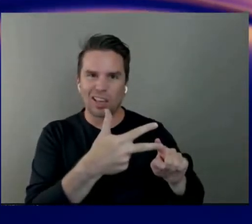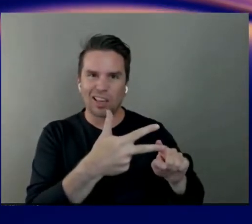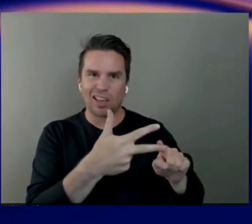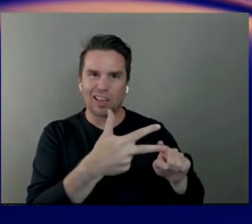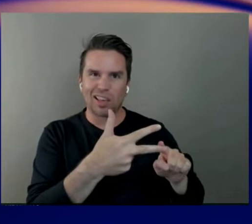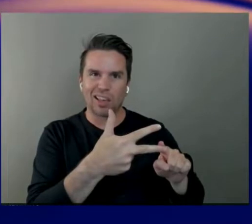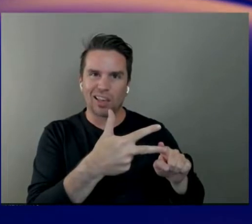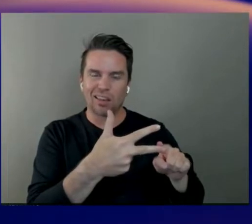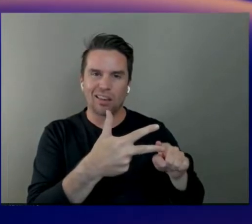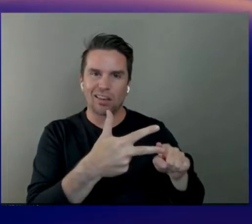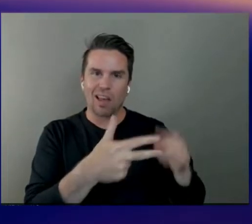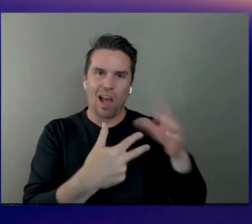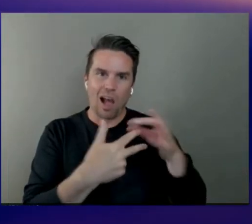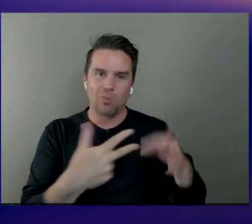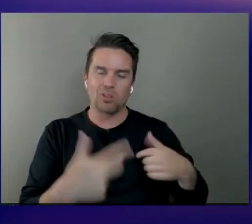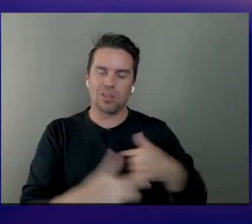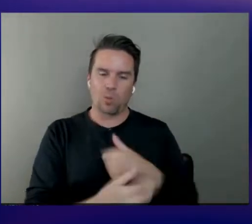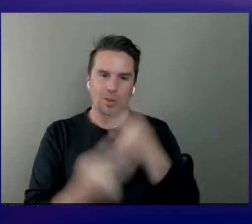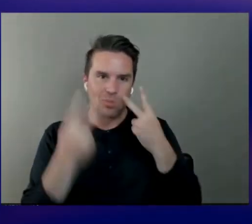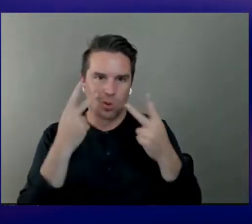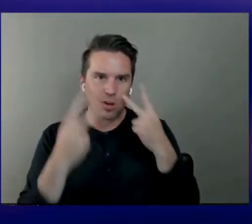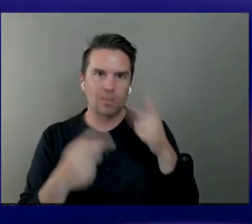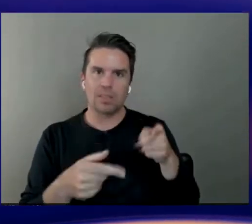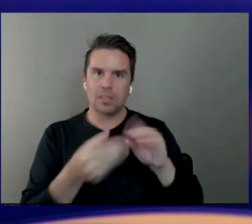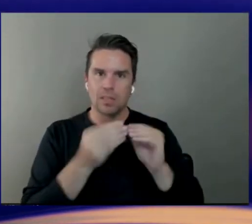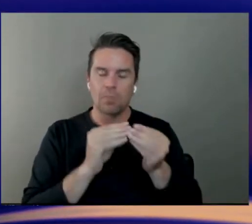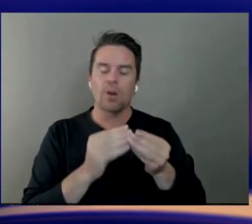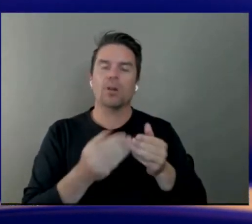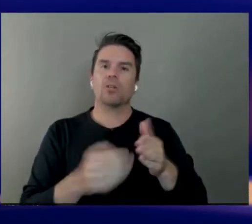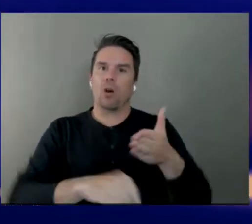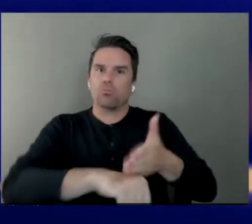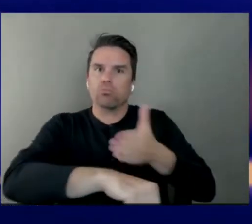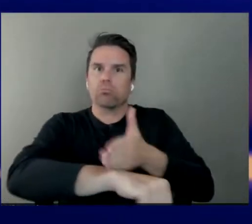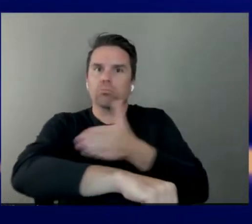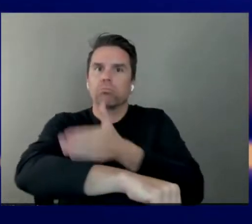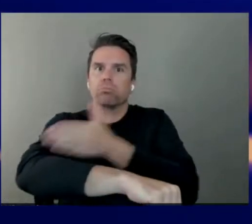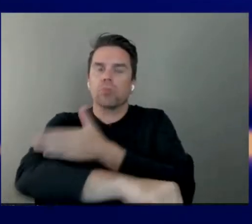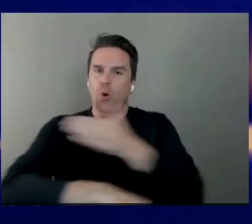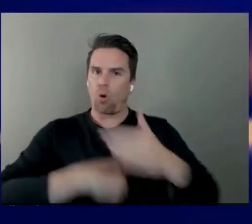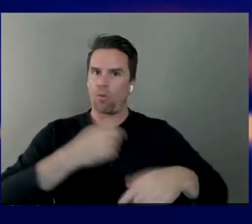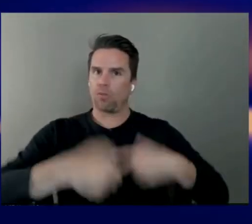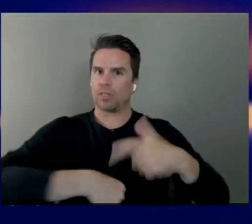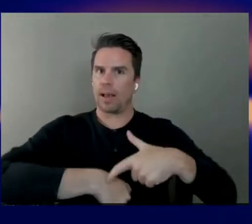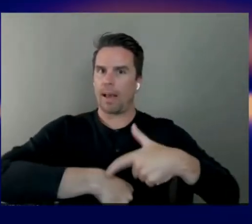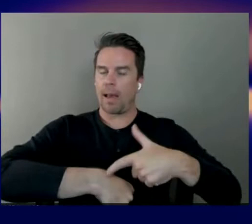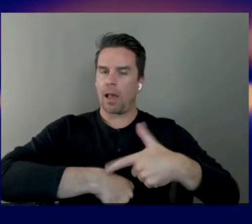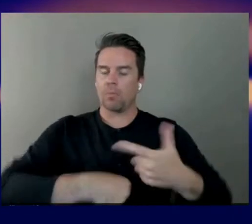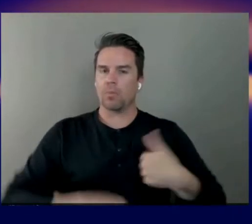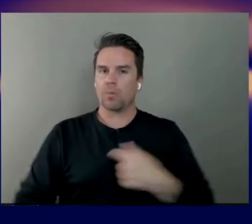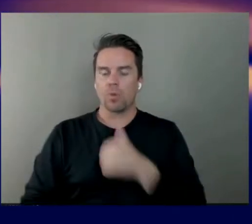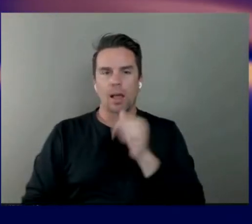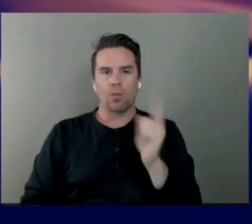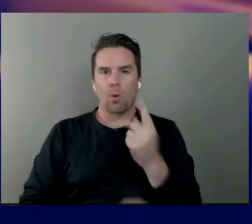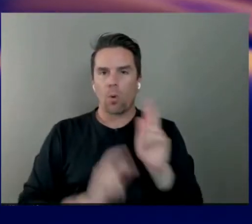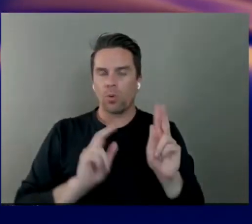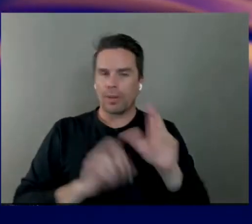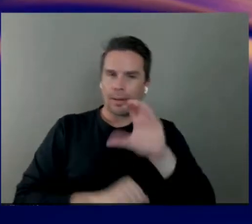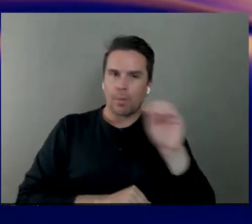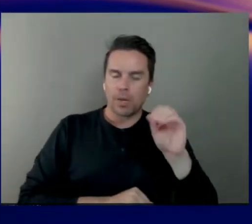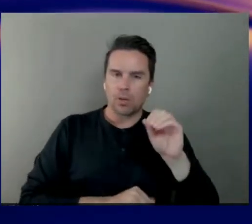are slowly getting better and better over time. You know we're not the only ones continuing to innovate everyone else who's making infrastructure